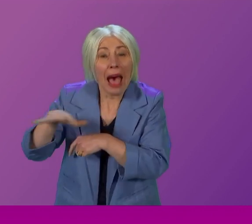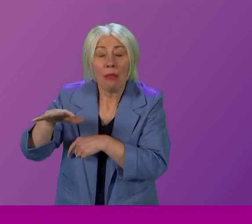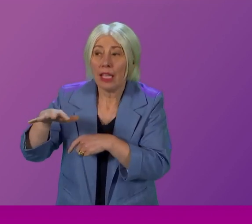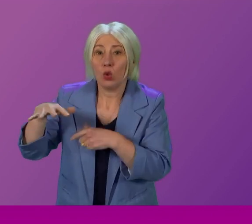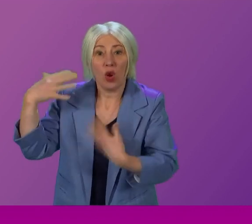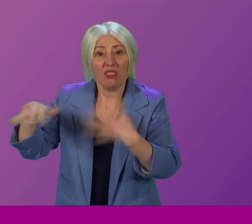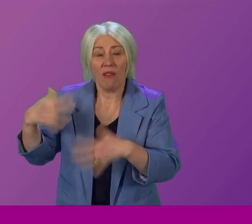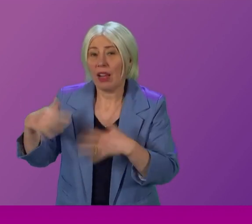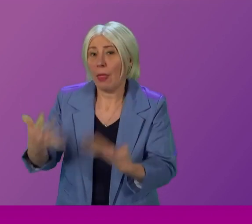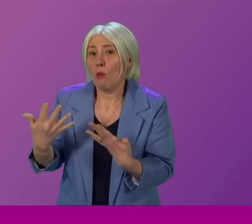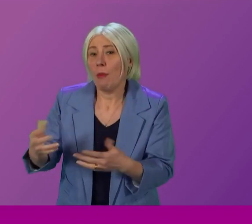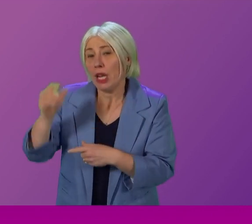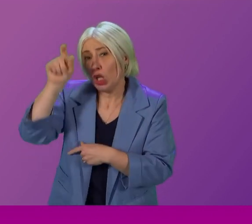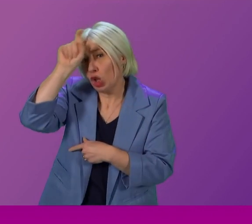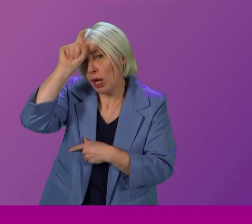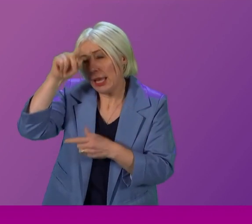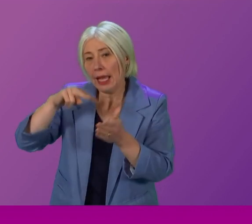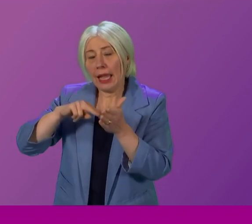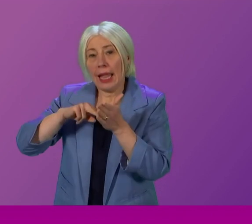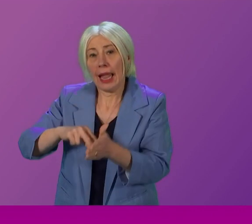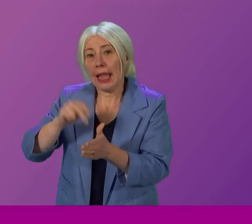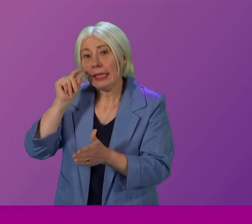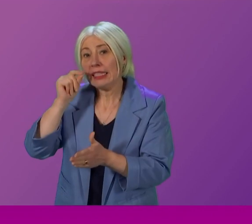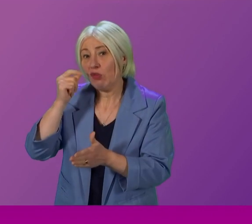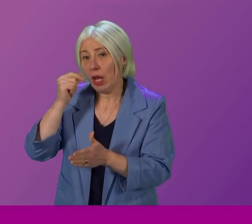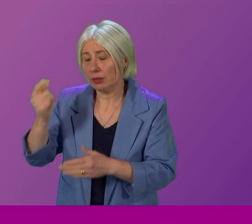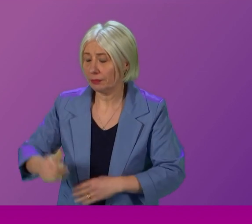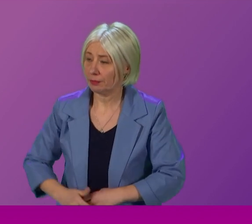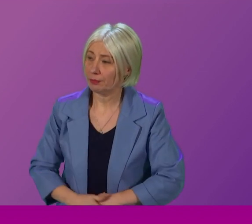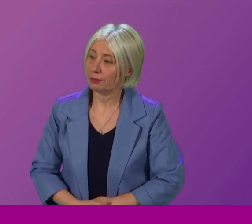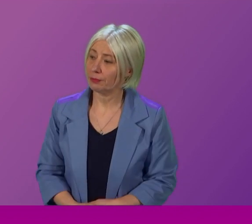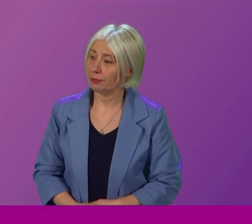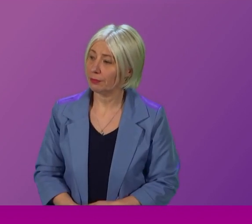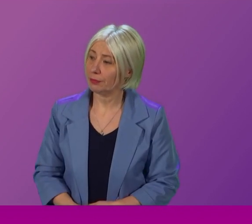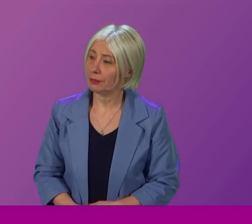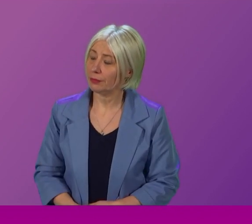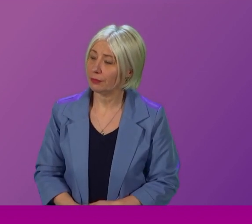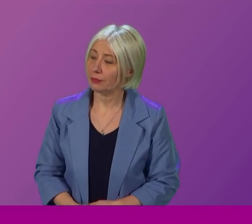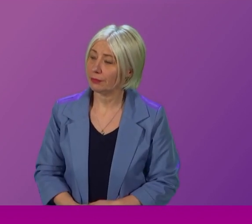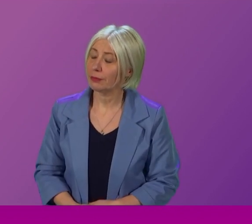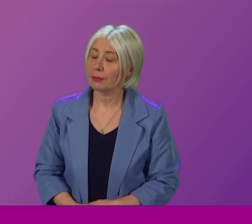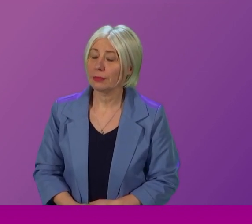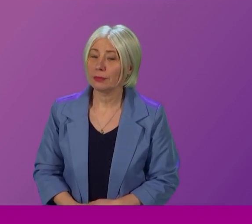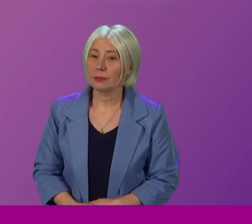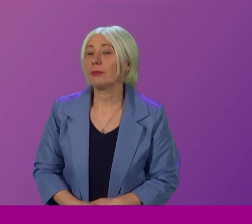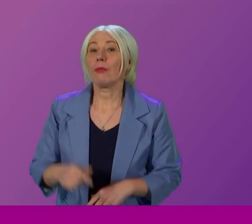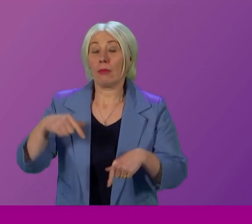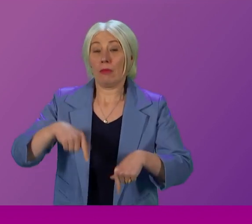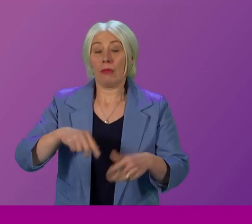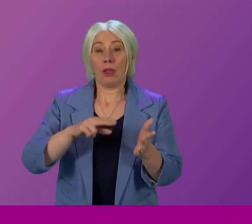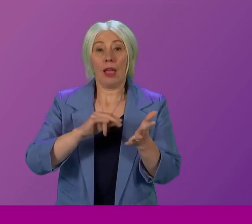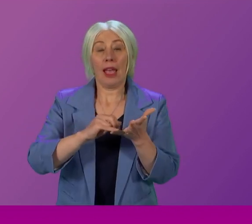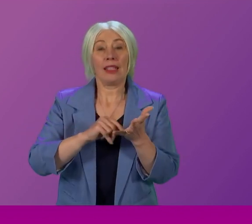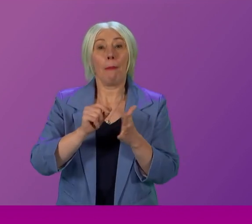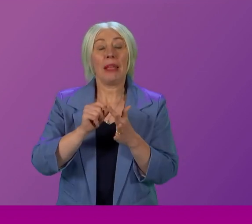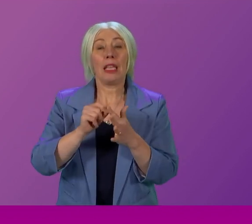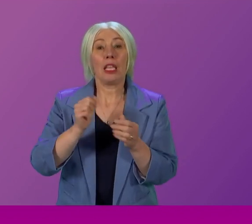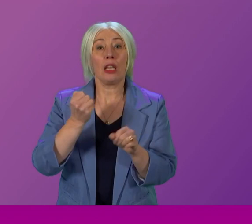The Scottish National Party Government is leaving councils the length and